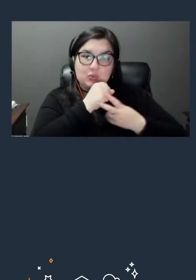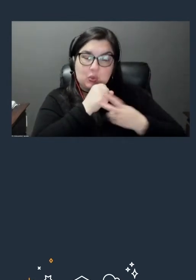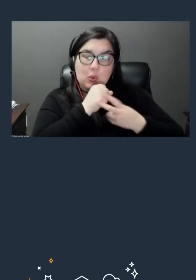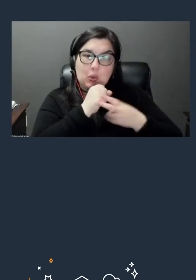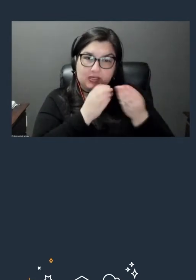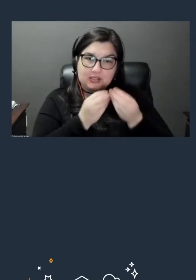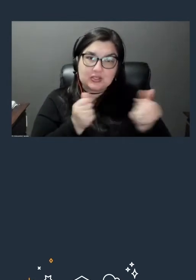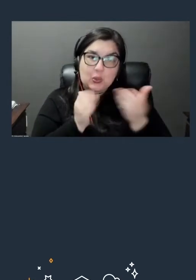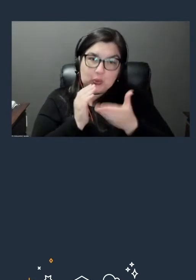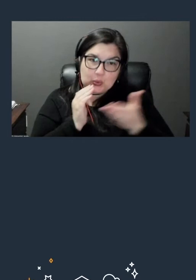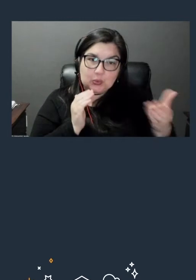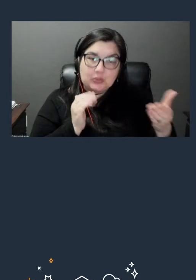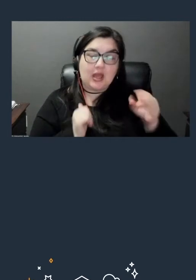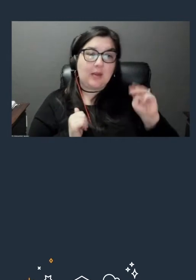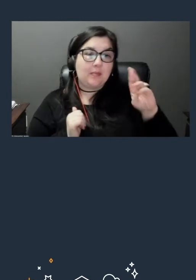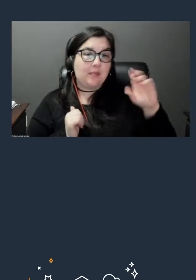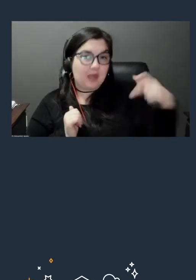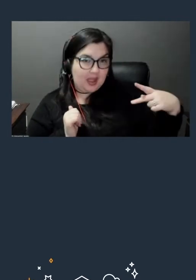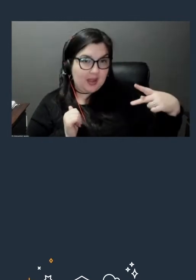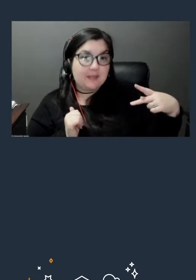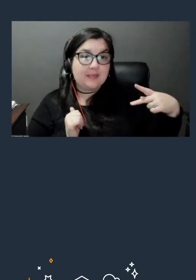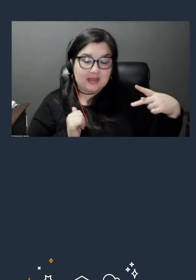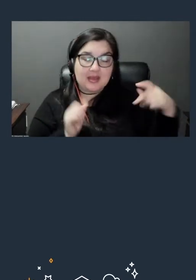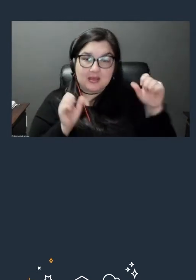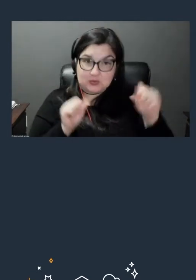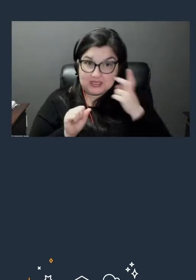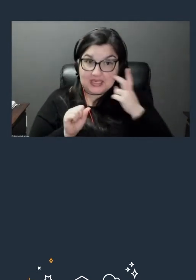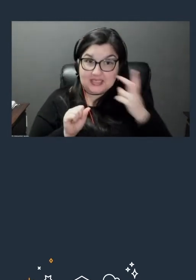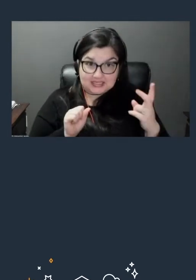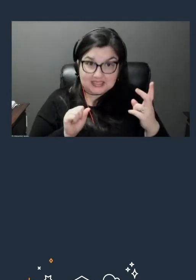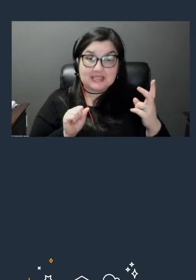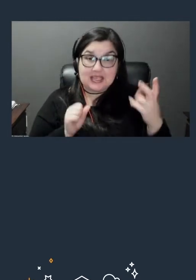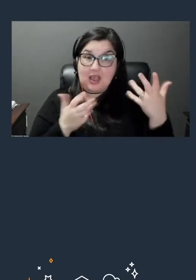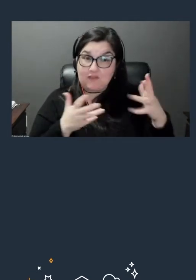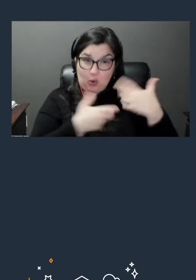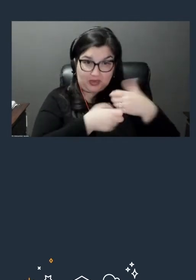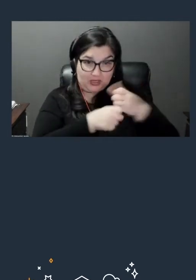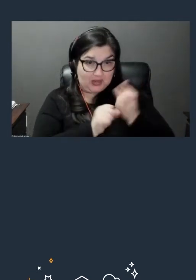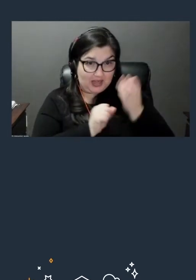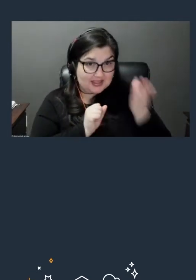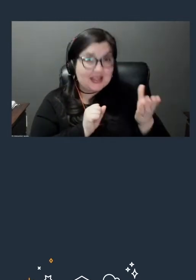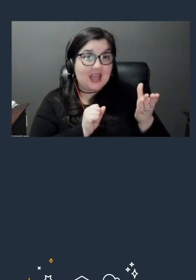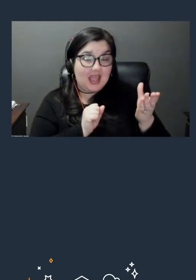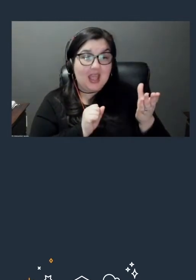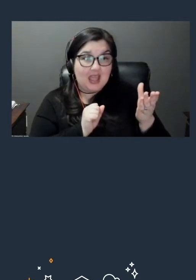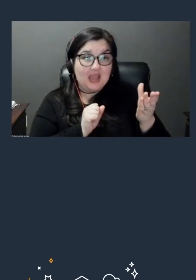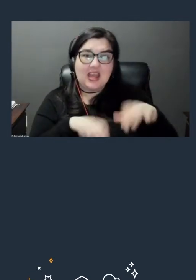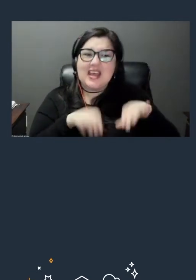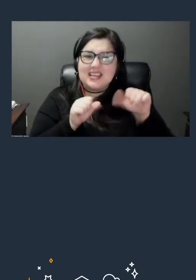you will notice, I do have MRAP created already. It's only because it takes couple of minutes to create,